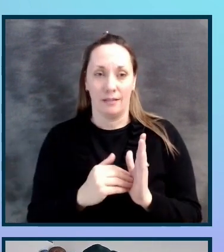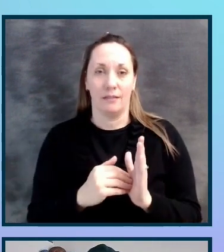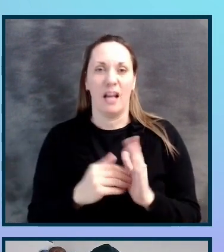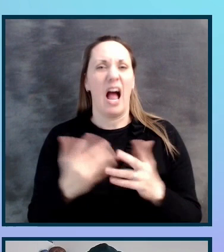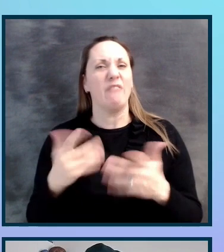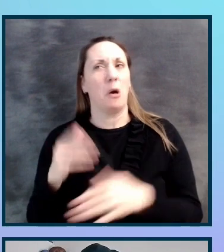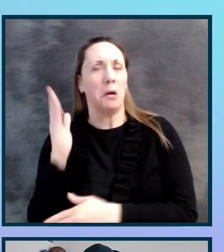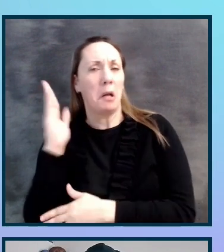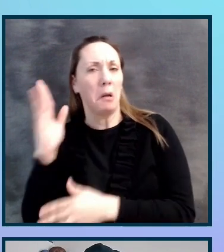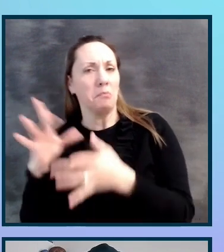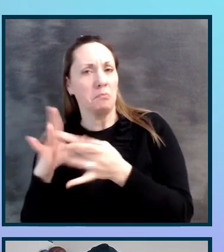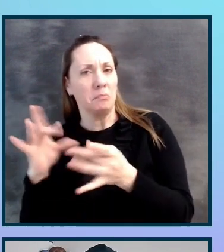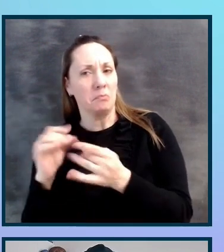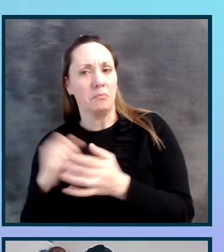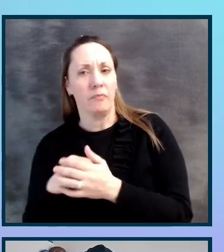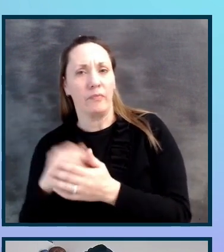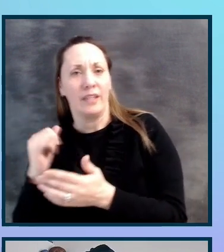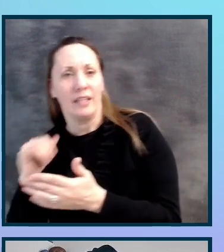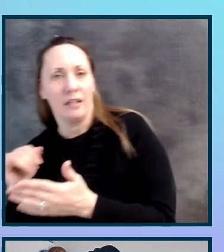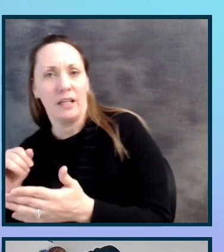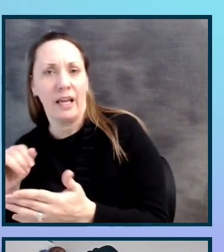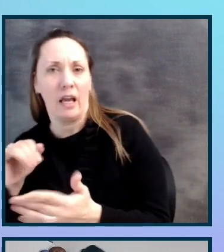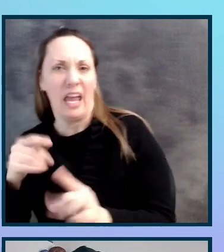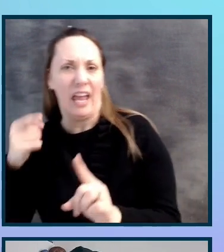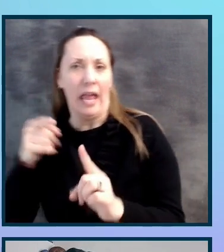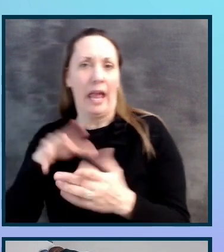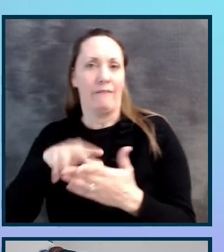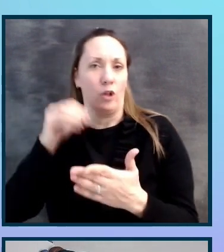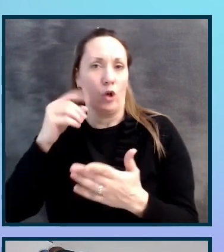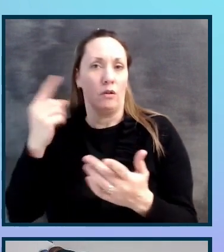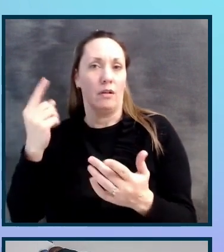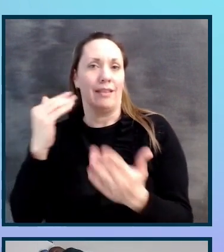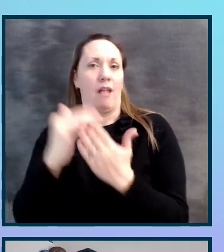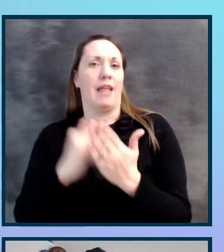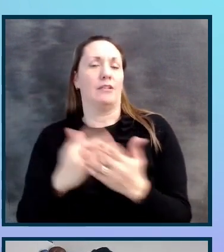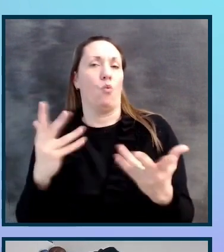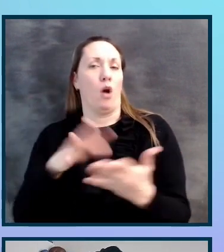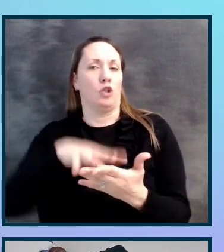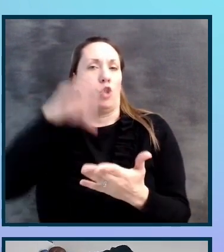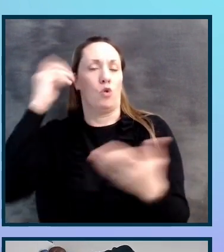if you left here with anything, take the small wins, right? But also there is this, you're also building